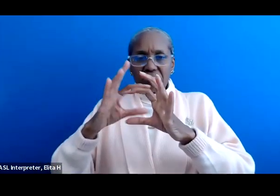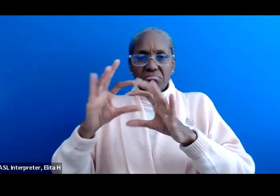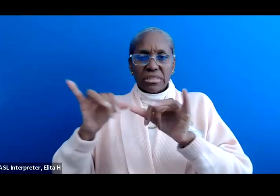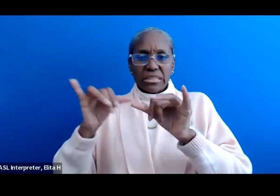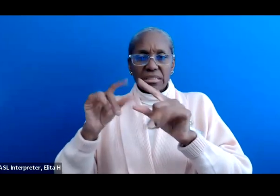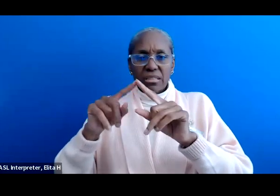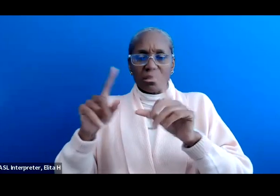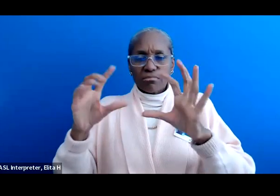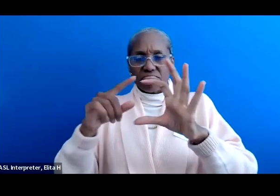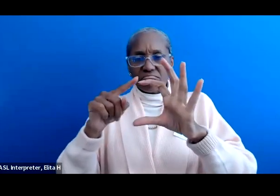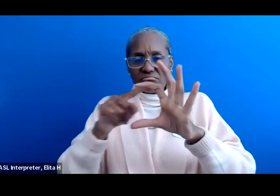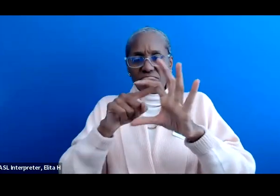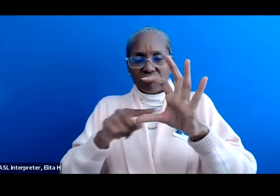It's literally about that big. It's very thin.